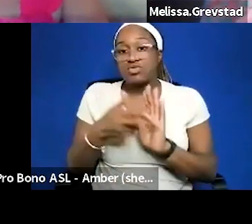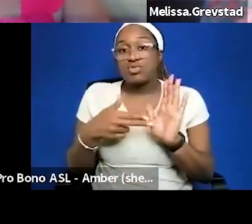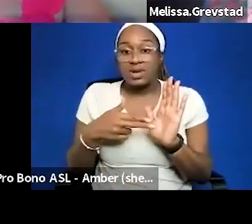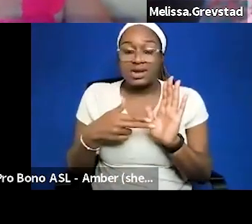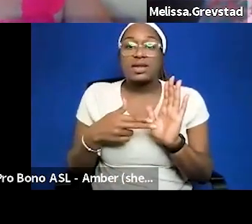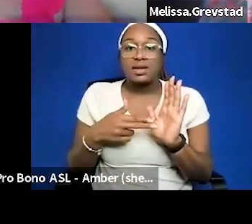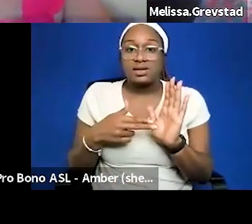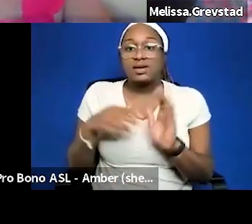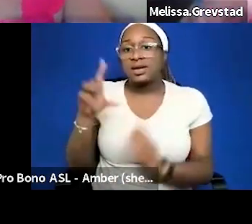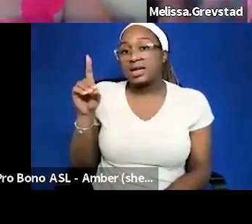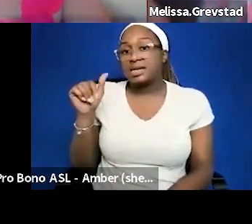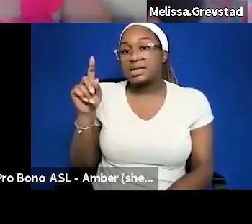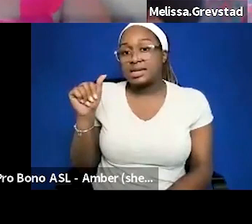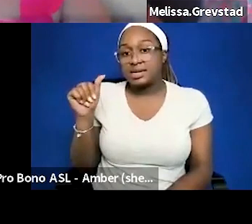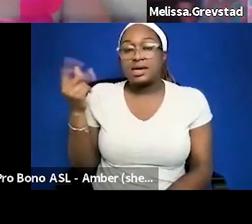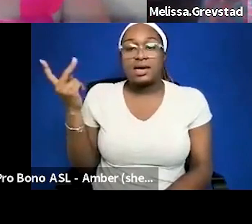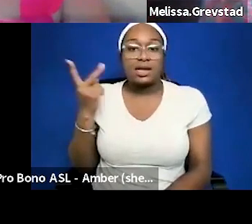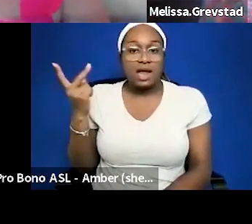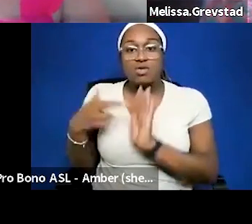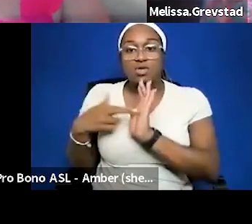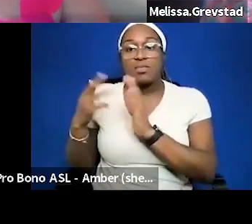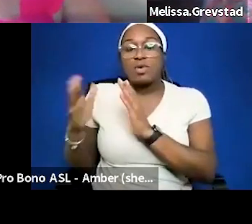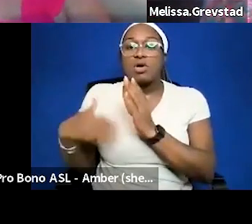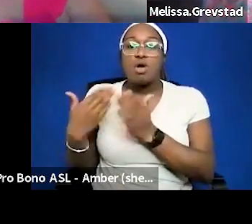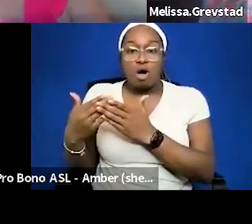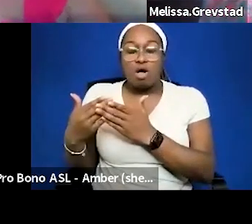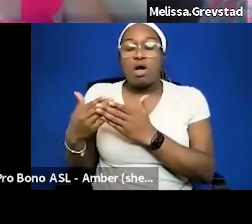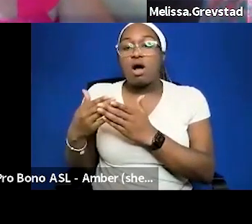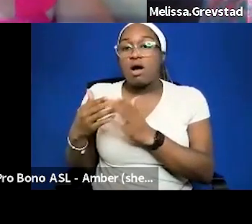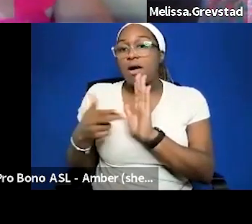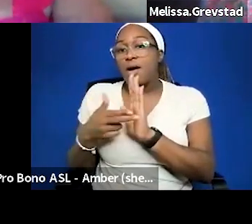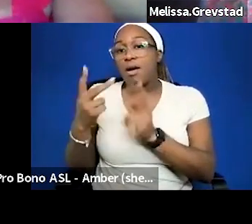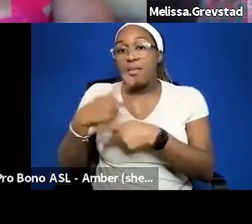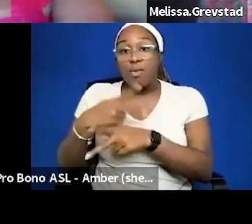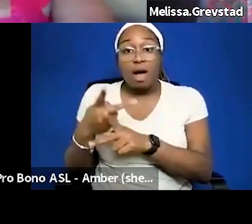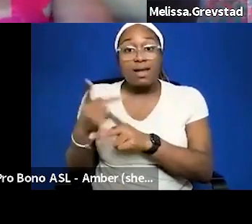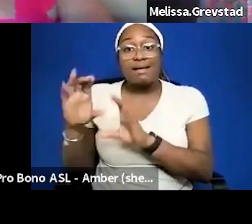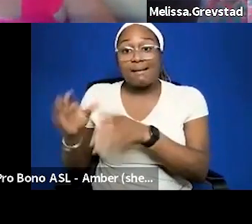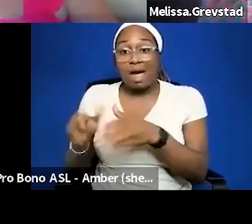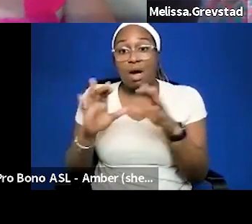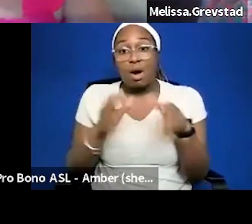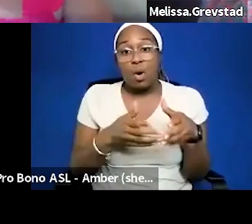here representing, but really across all of our product categories. And really and again, that that speaks to the fact